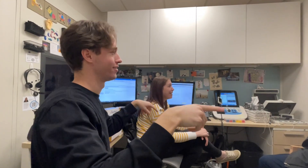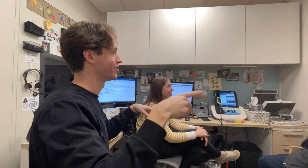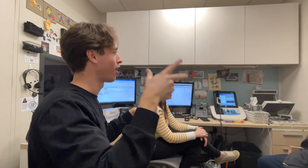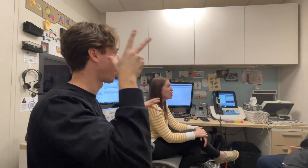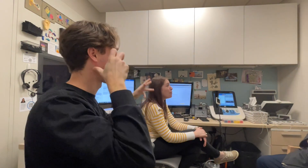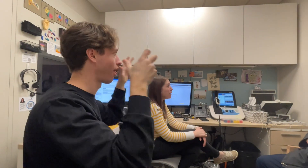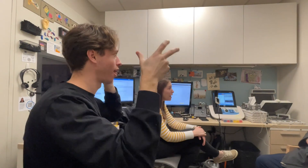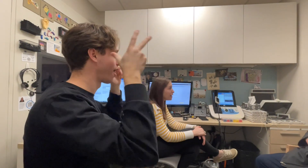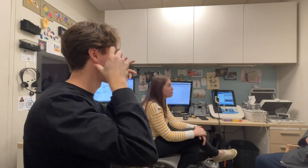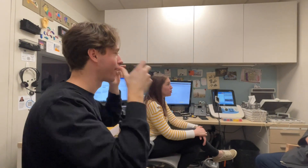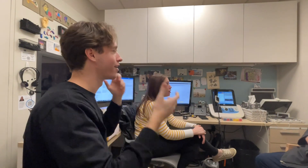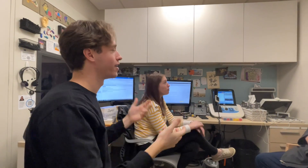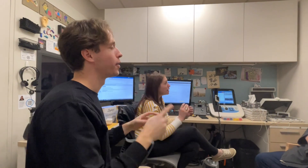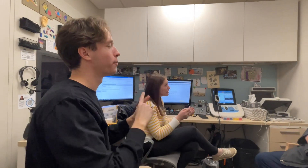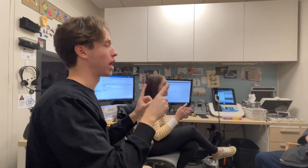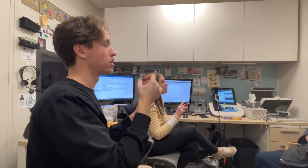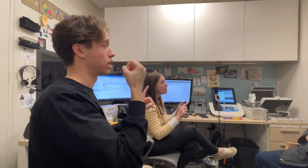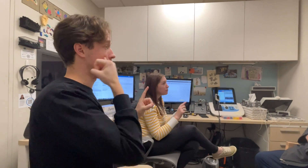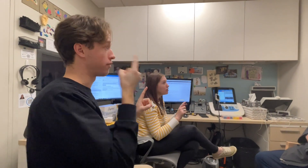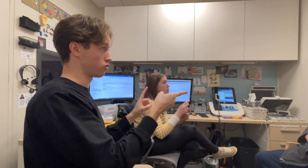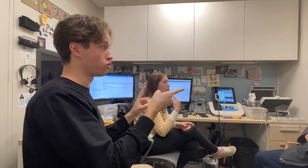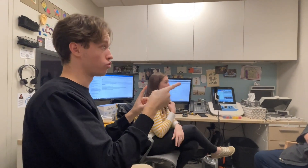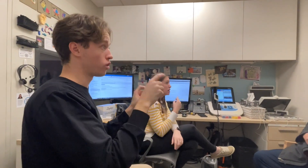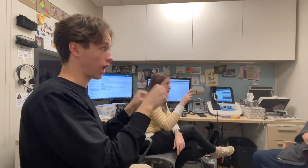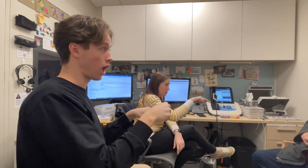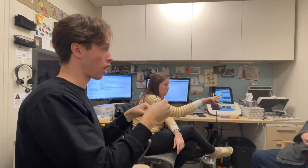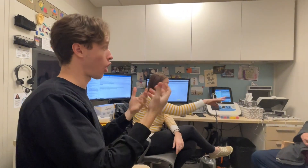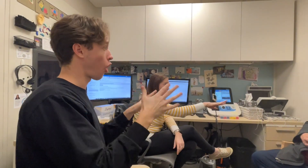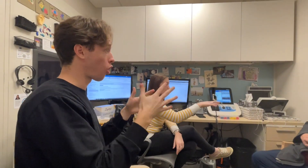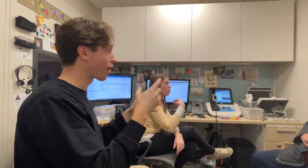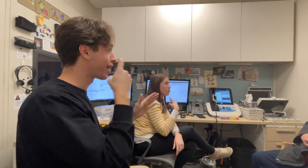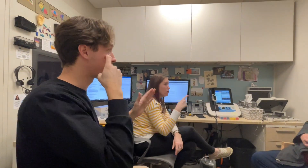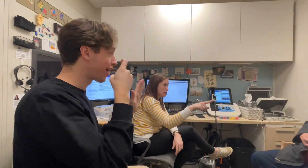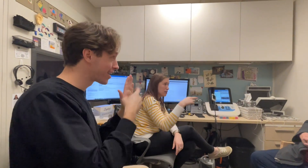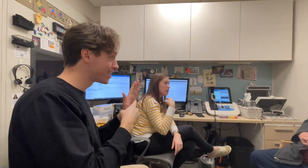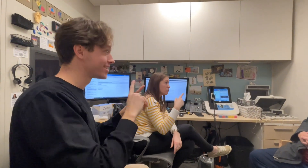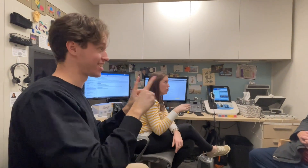yeah but if you're already telling tell in the difference between you know your voice and his